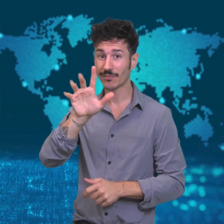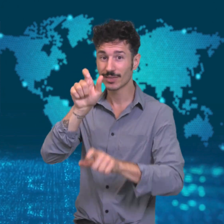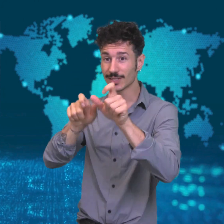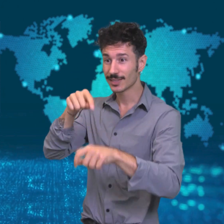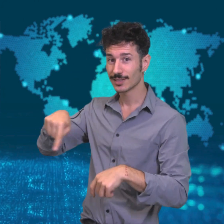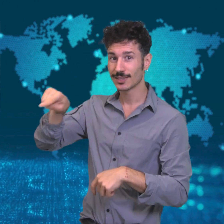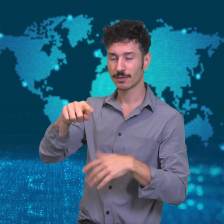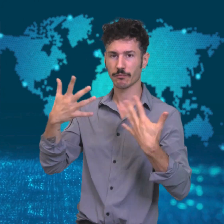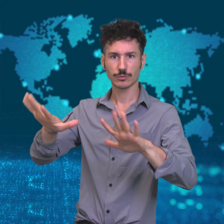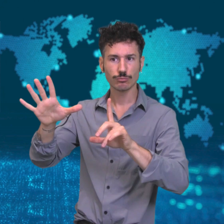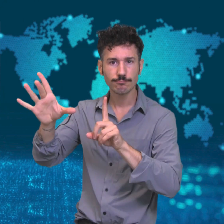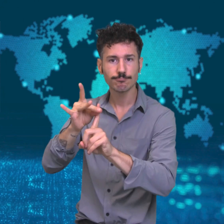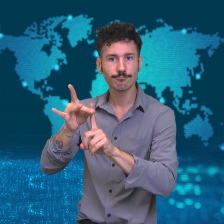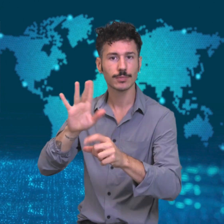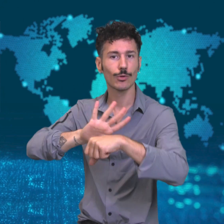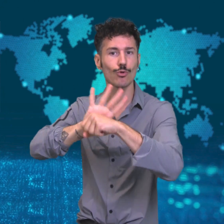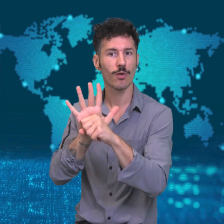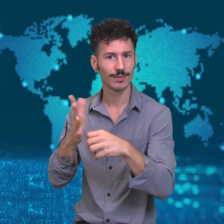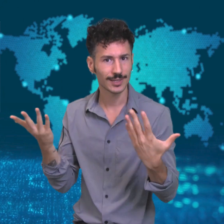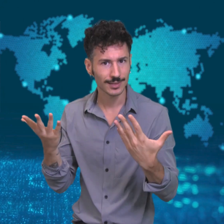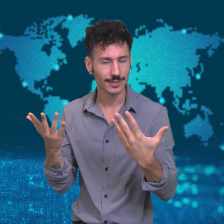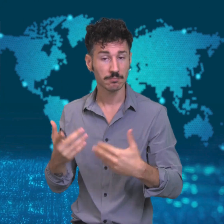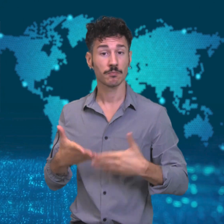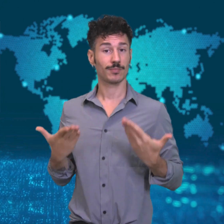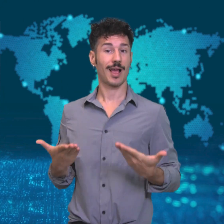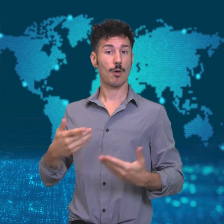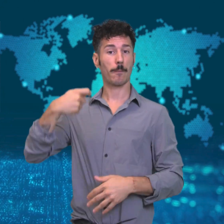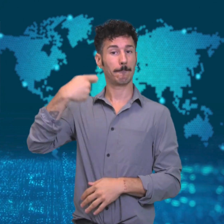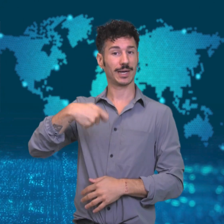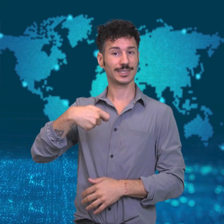tested positive for COVID-19.